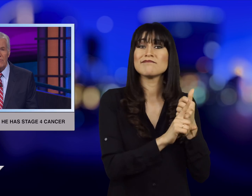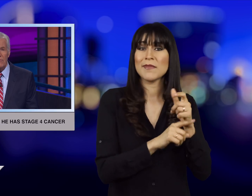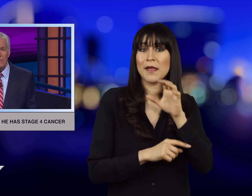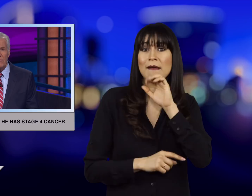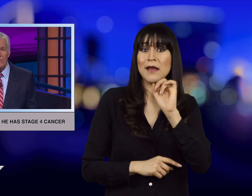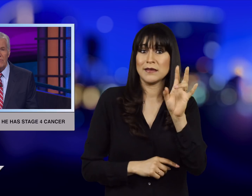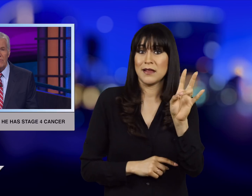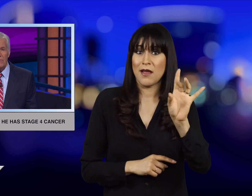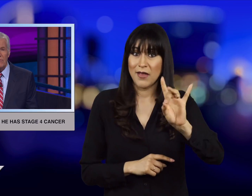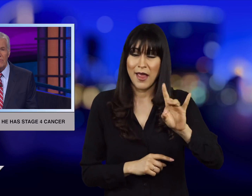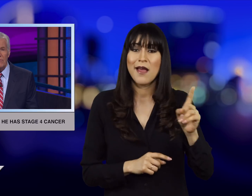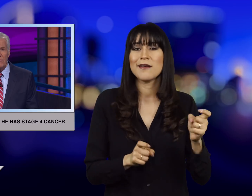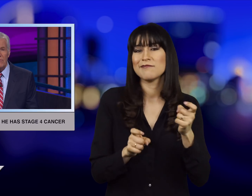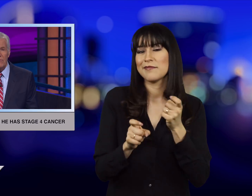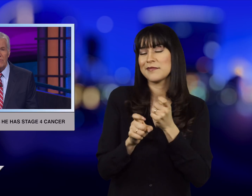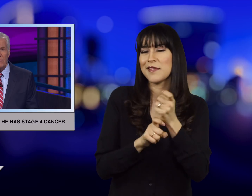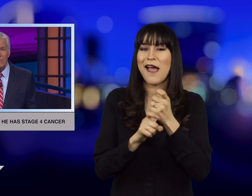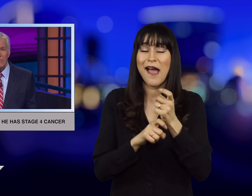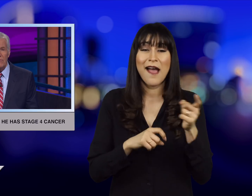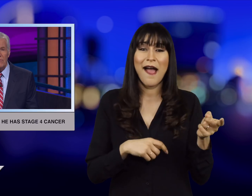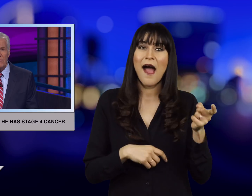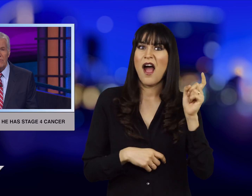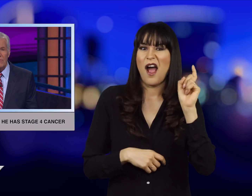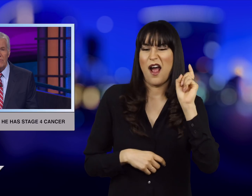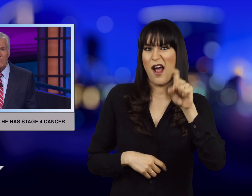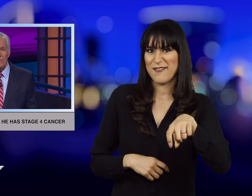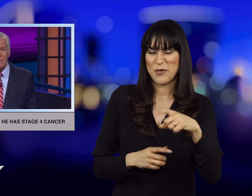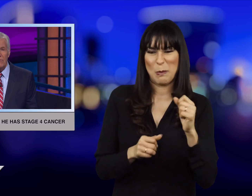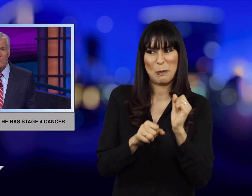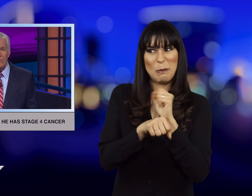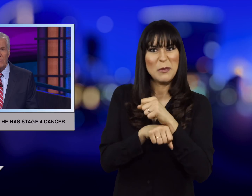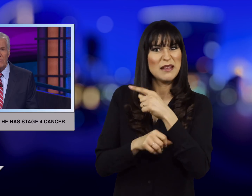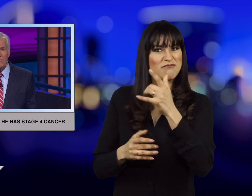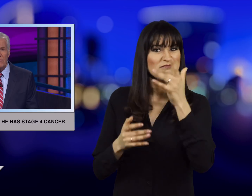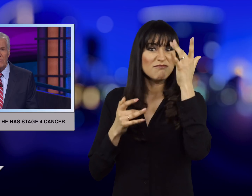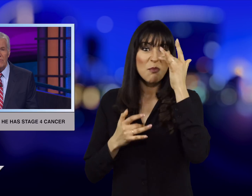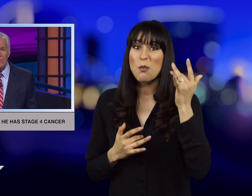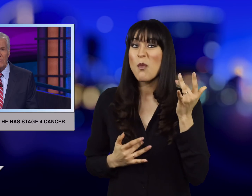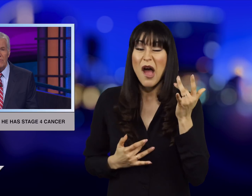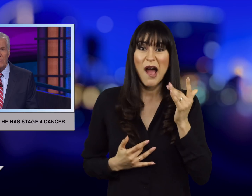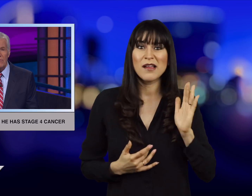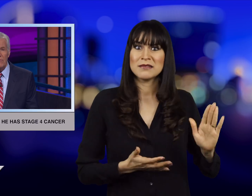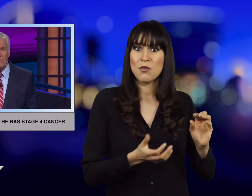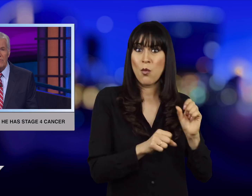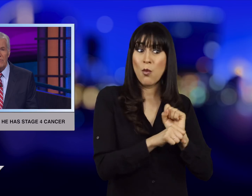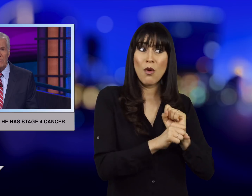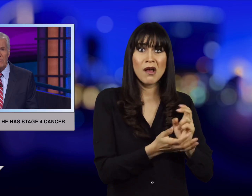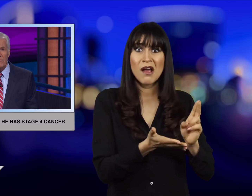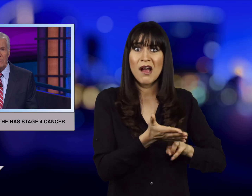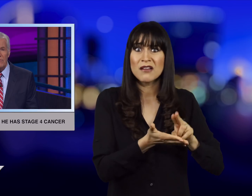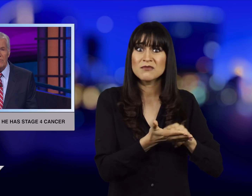The 78-year-old also joked that he has to beat the disease because under the terms of